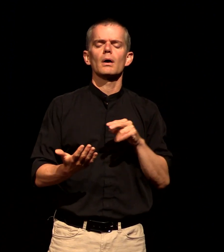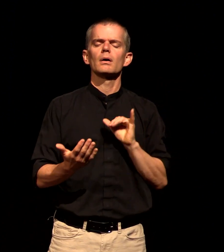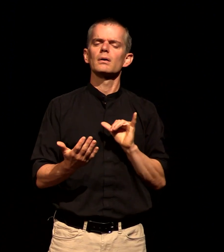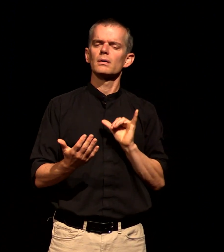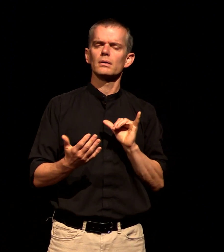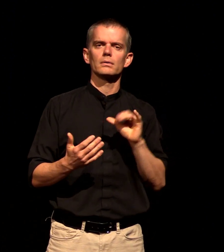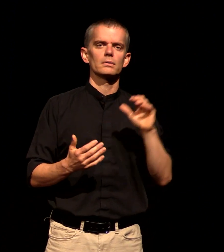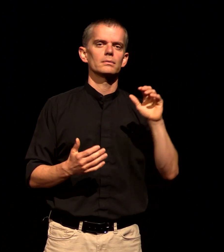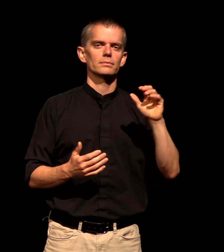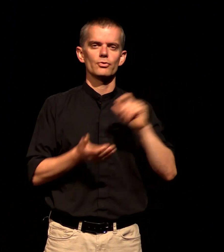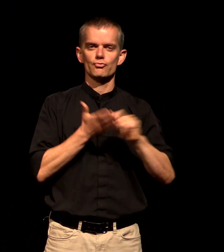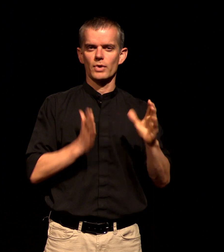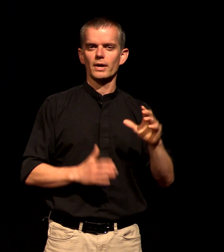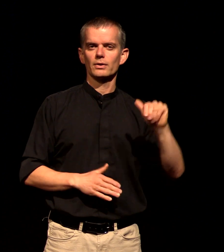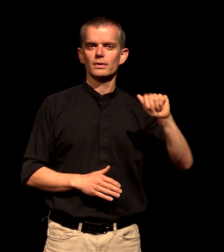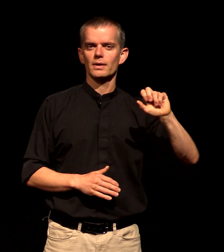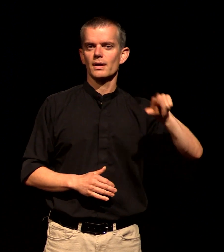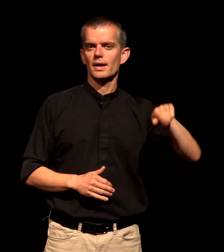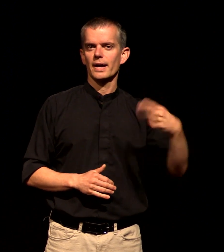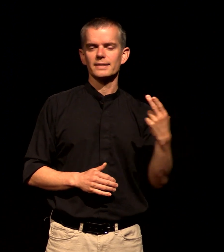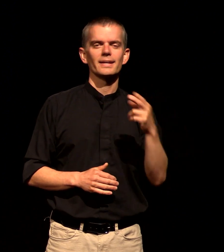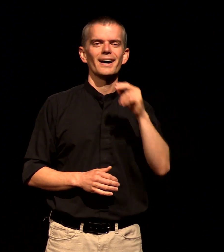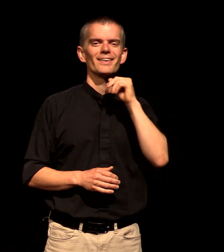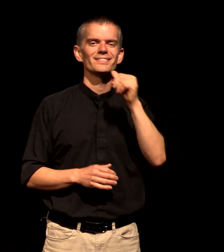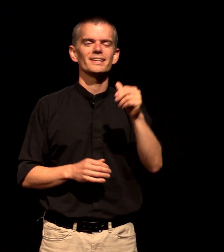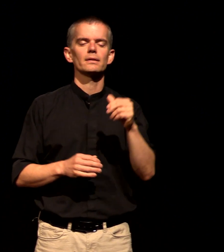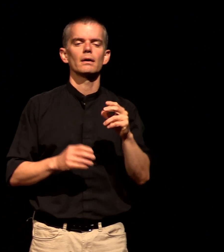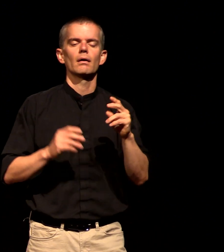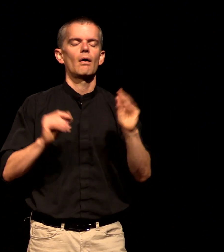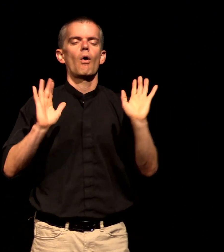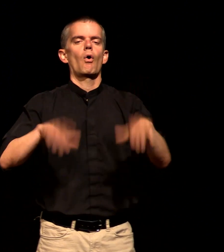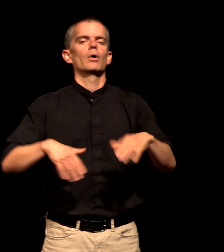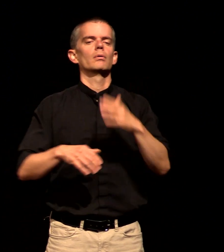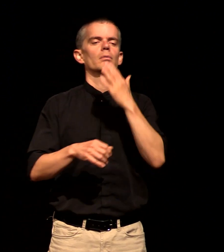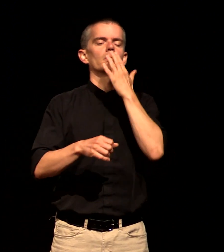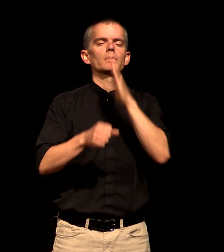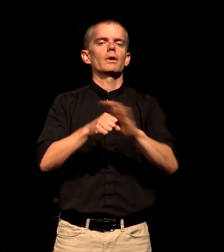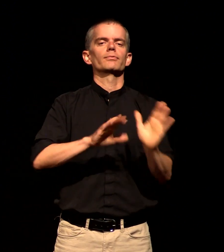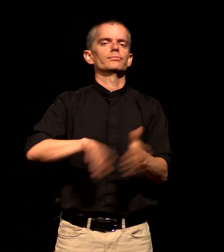together. Starting in verse 10. And I said, this is my fate. The